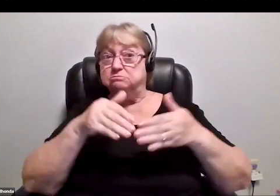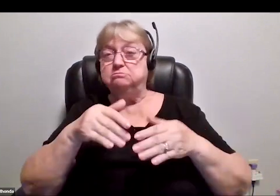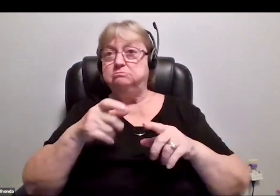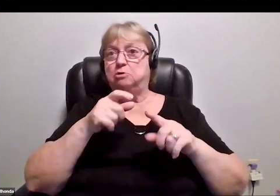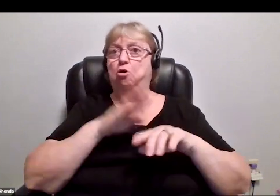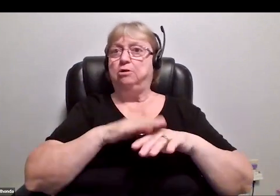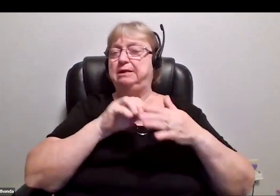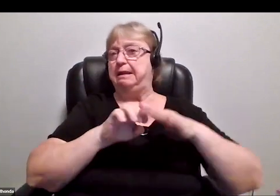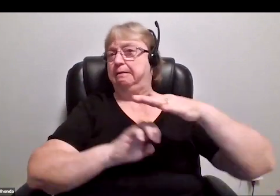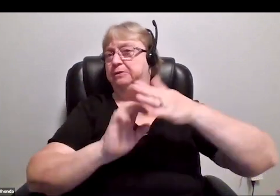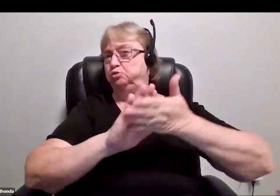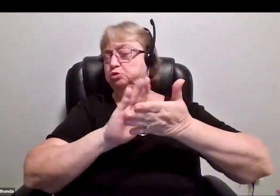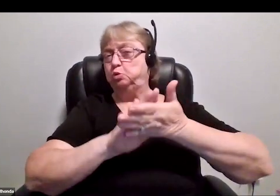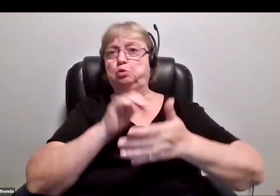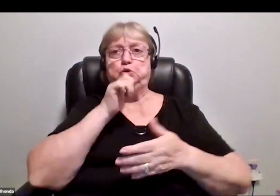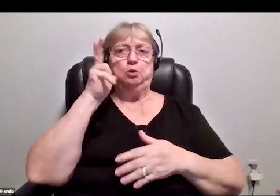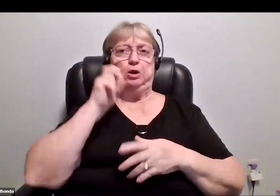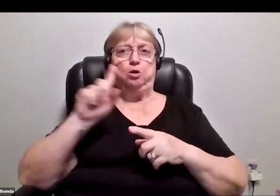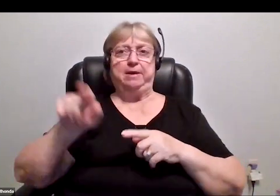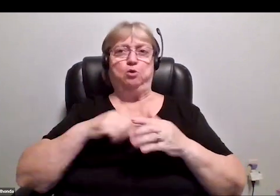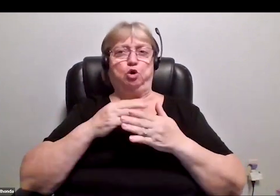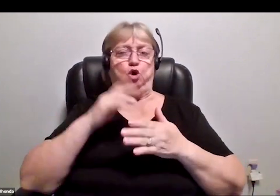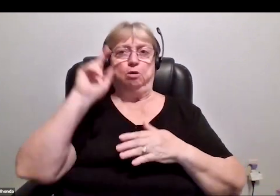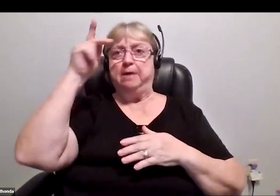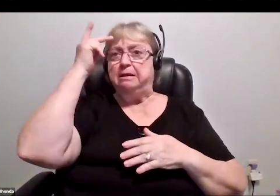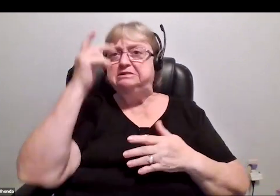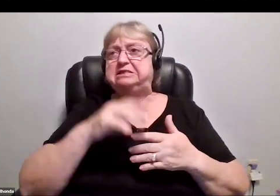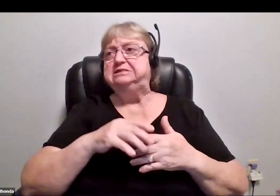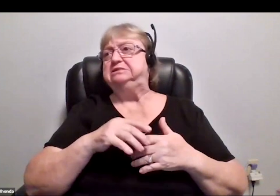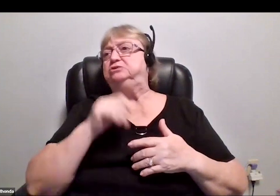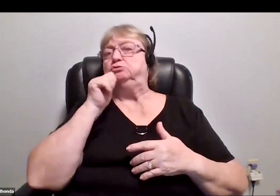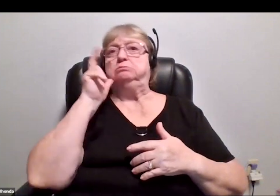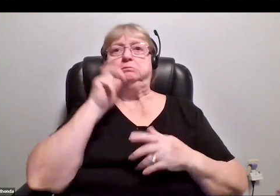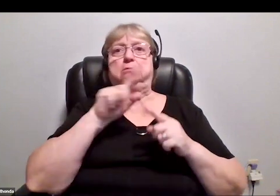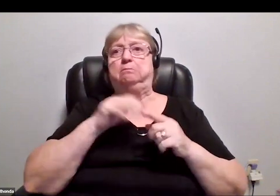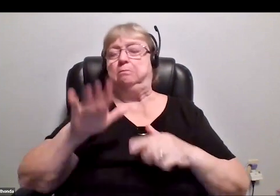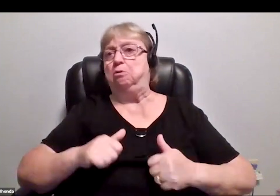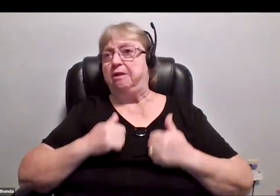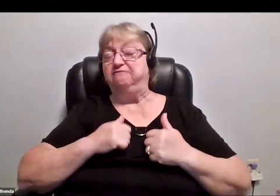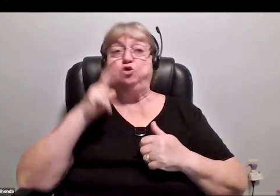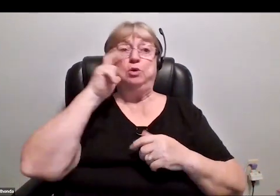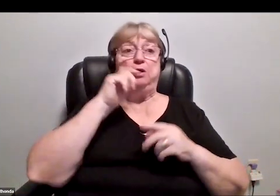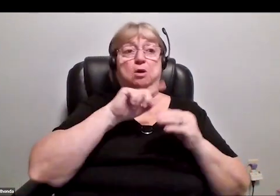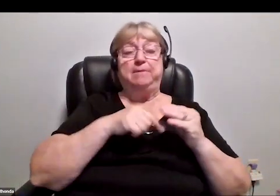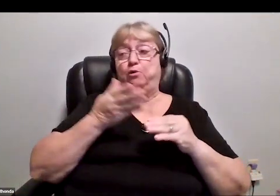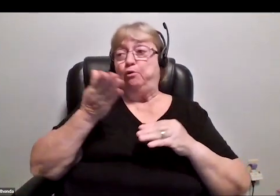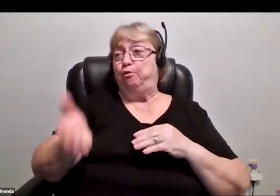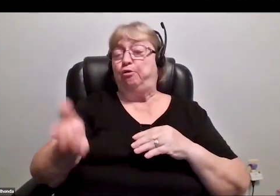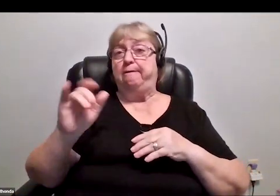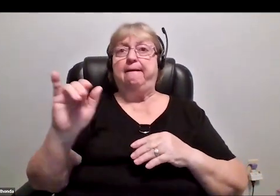You don't hear about Helen's progressive politics. You don't hear about the rest of her life. You hear about her as a child